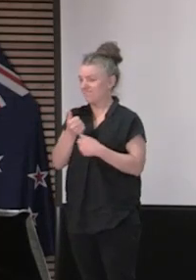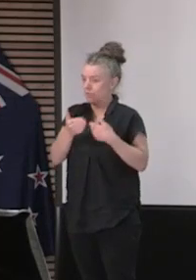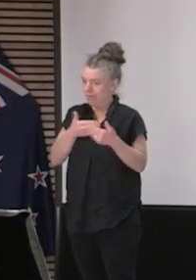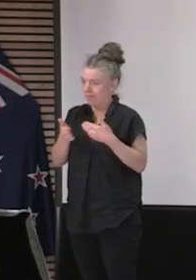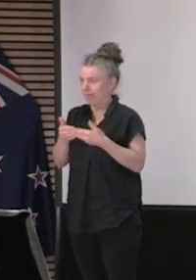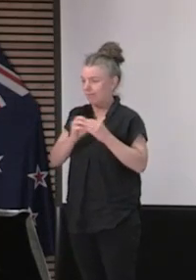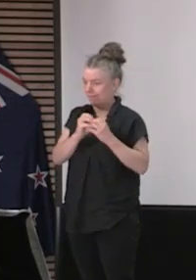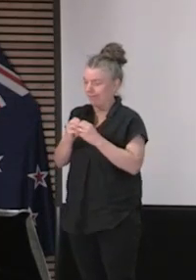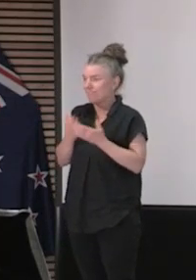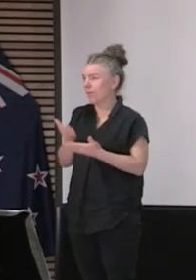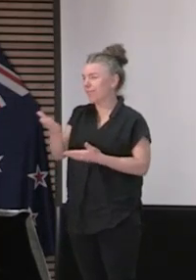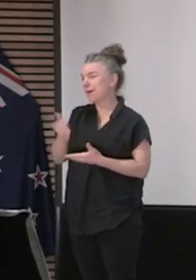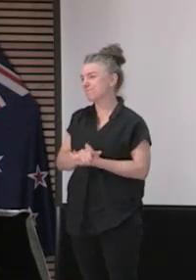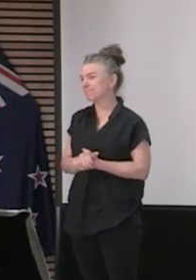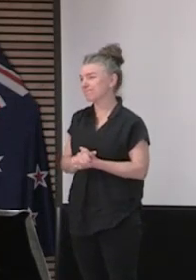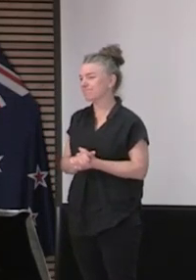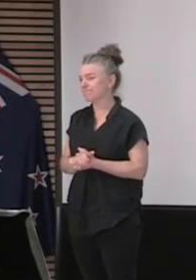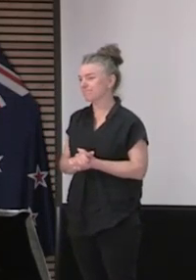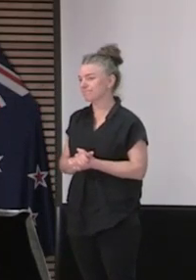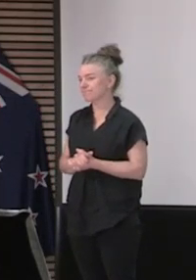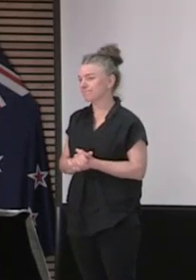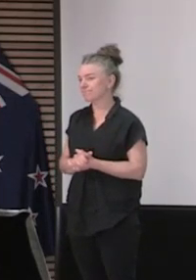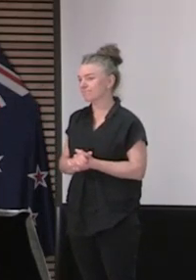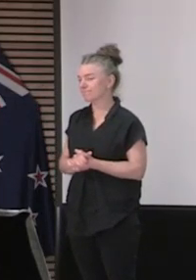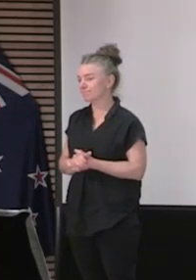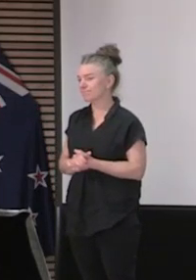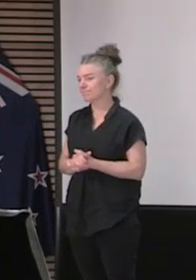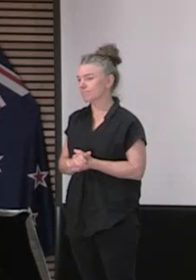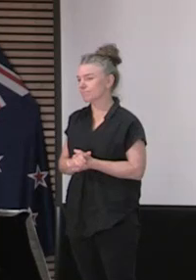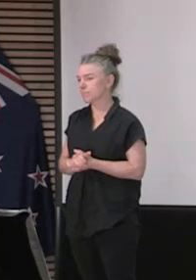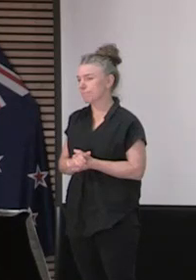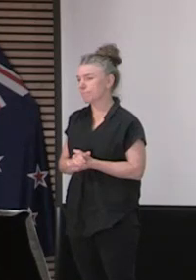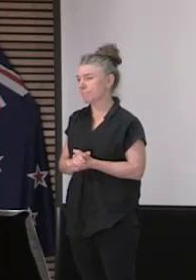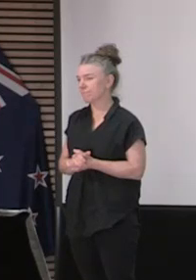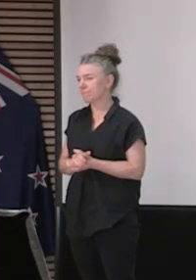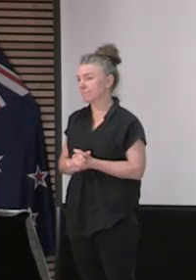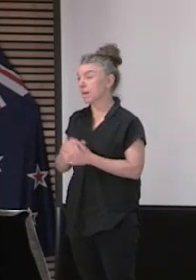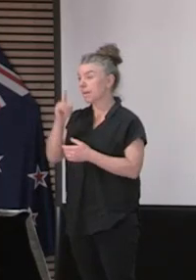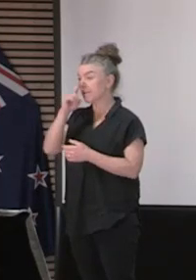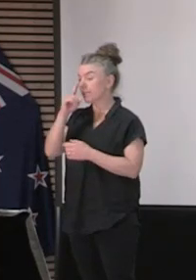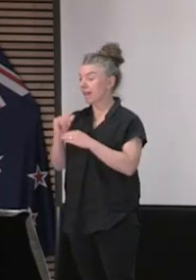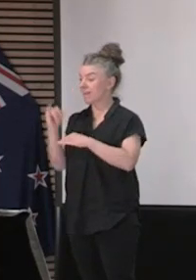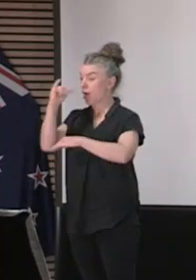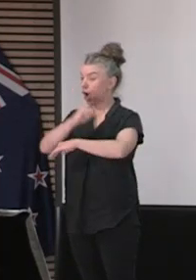We willclassify relocation after aninternational flight as beingqualifying for essentialaccess